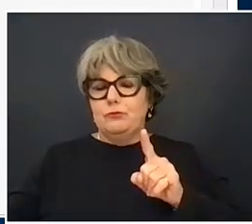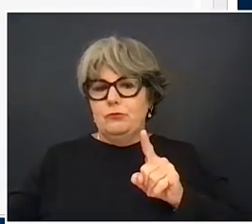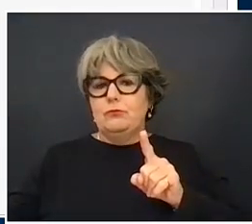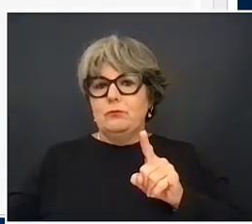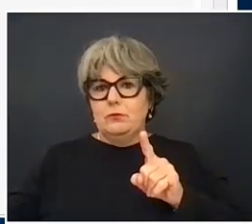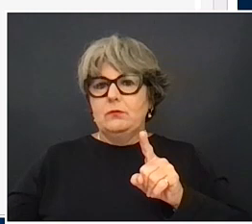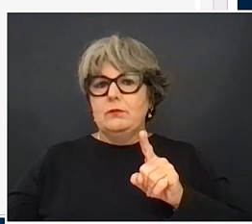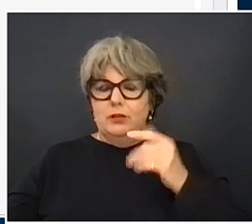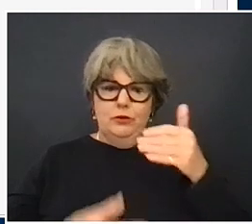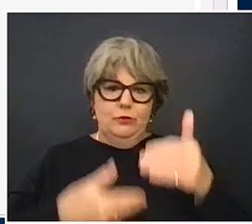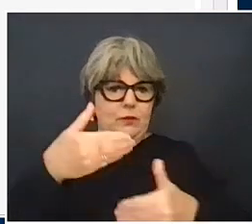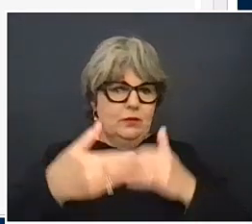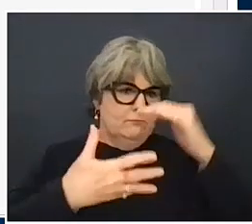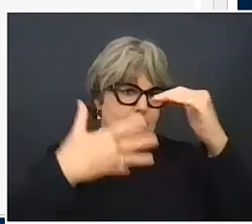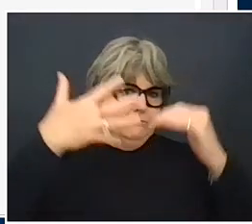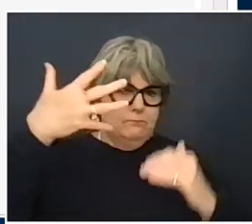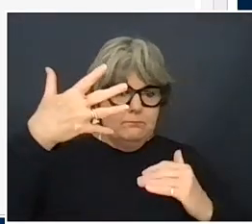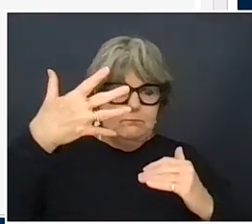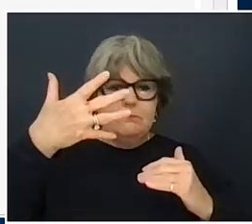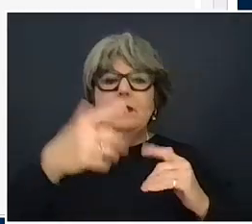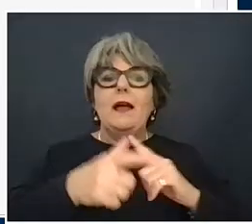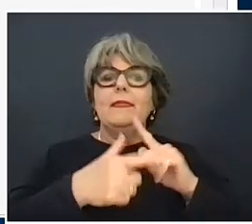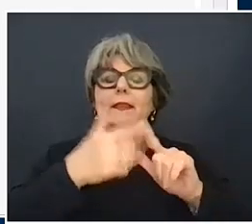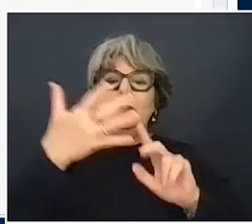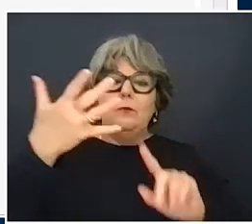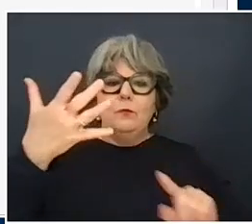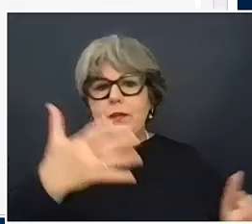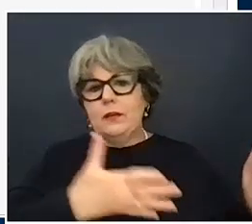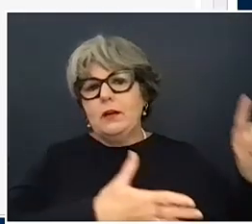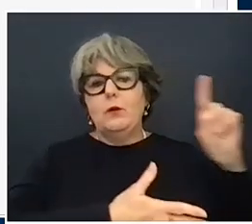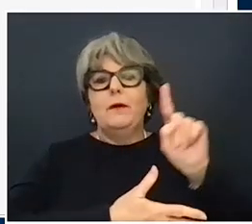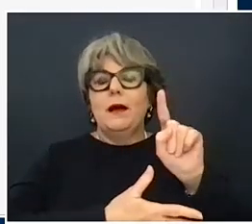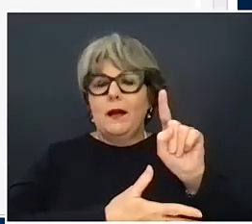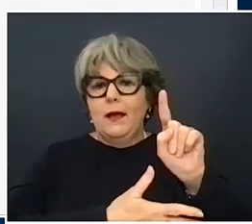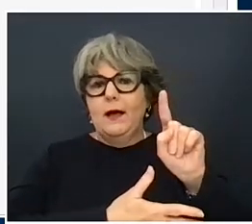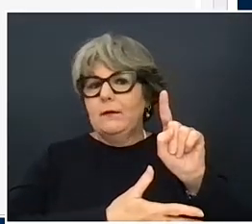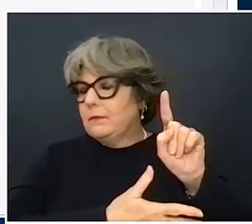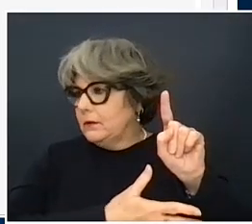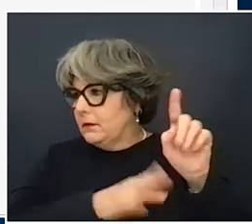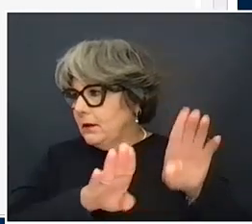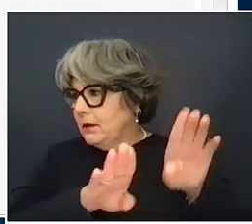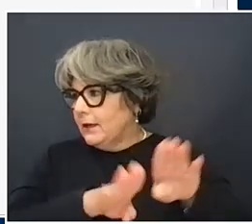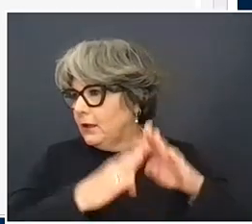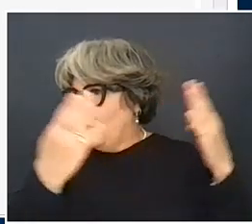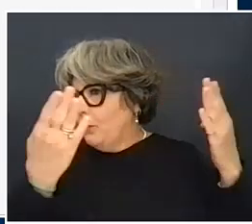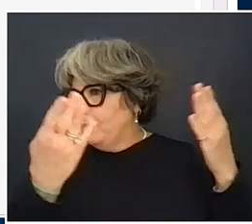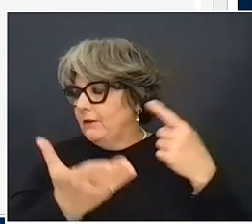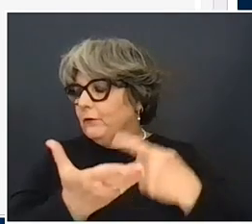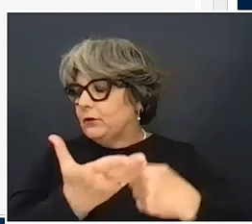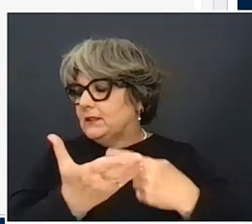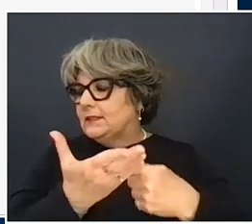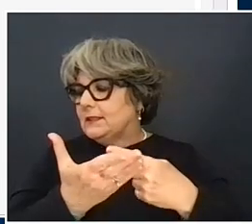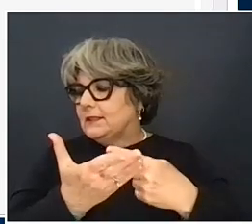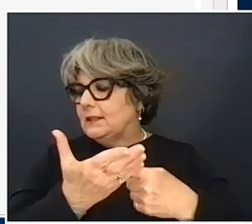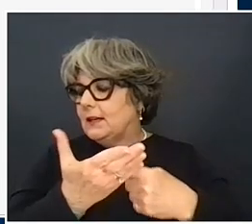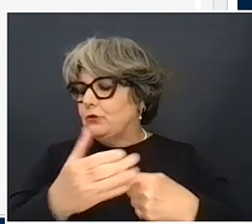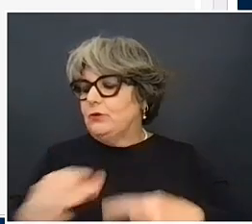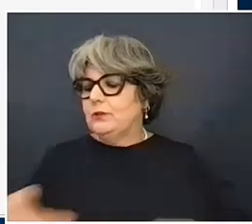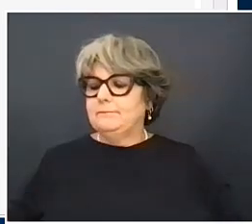I will then go back and open it up for discussion, you know, discussions on them